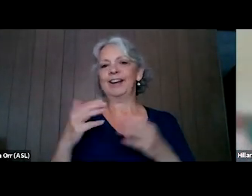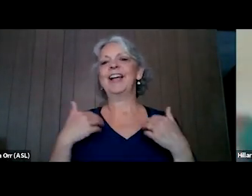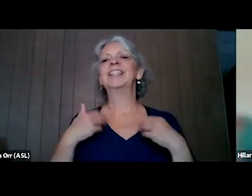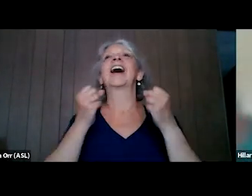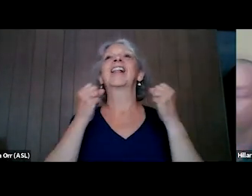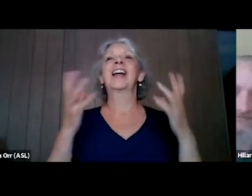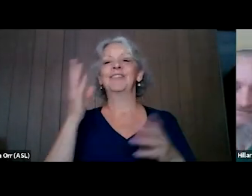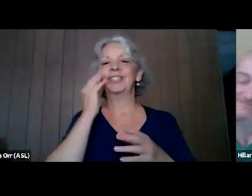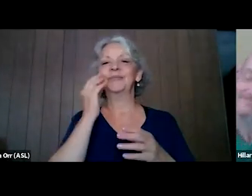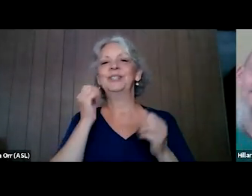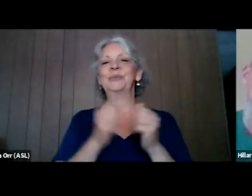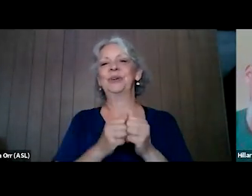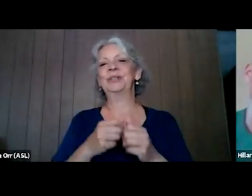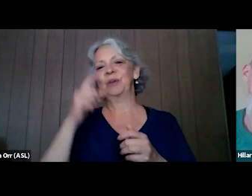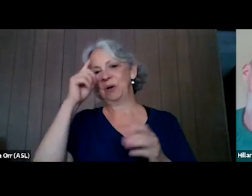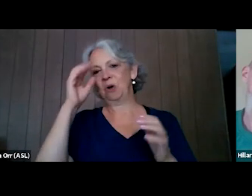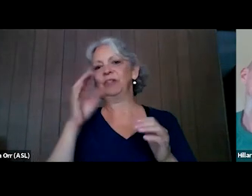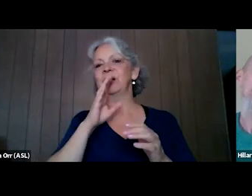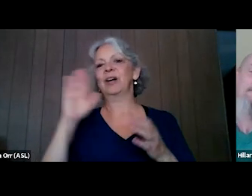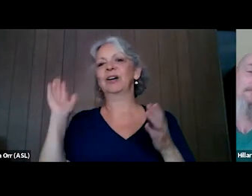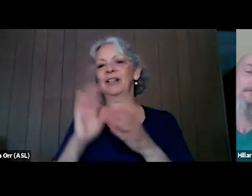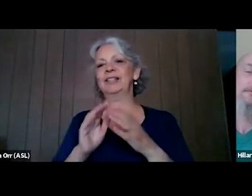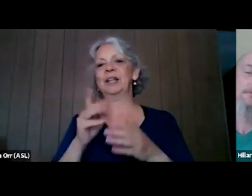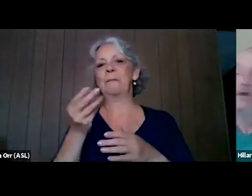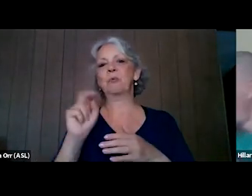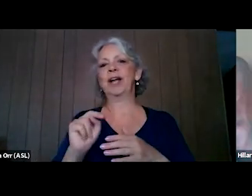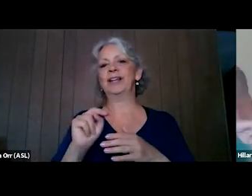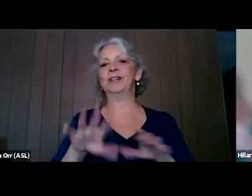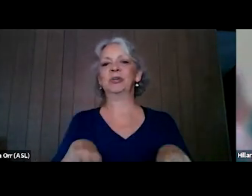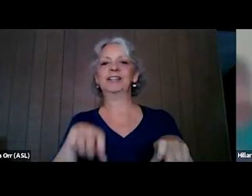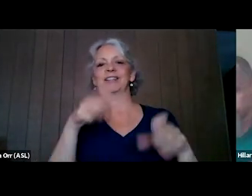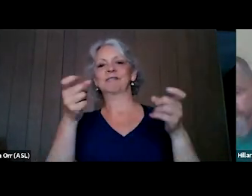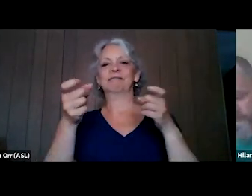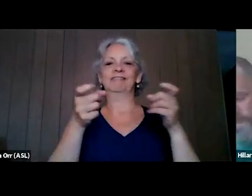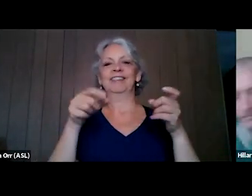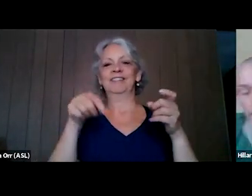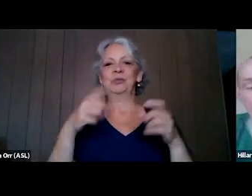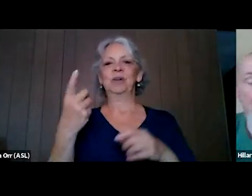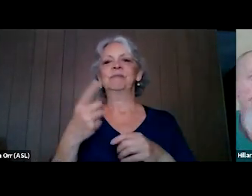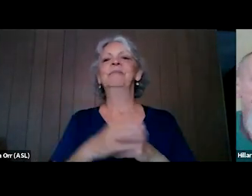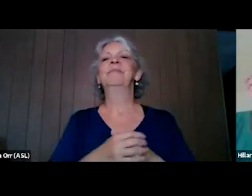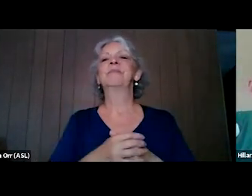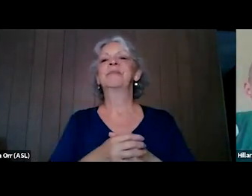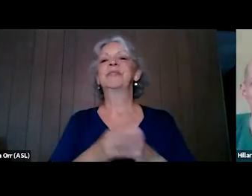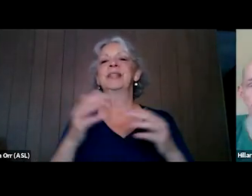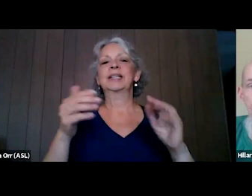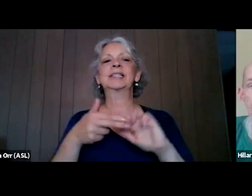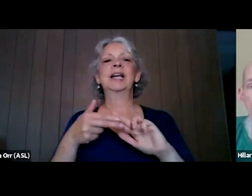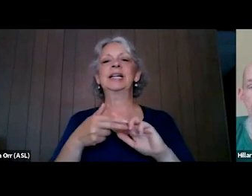so hopefully I'll be talking less, and Brian can kind of take the stage on this. So if you wanna go to the next slide, Kate.